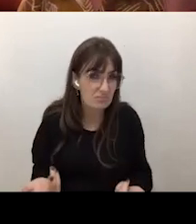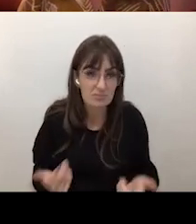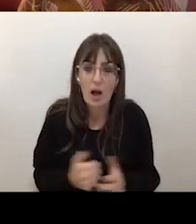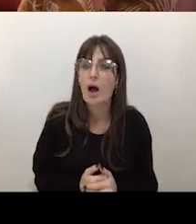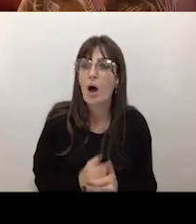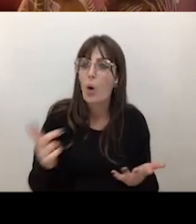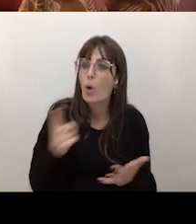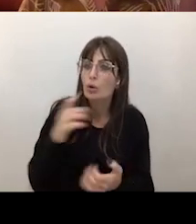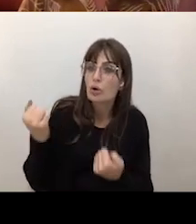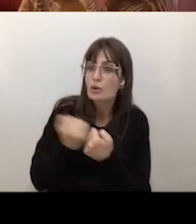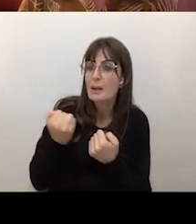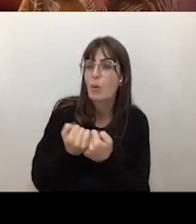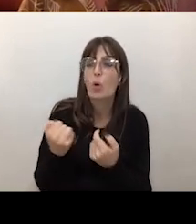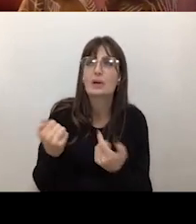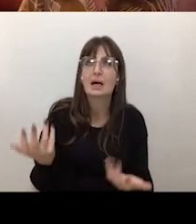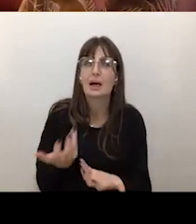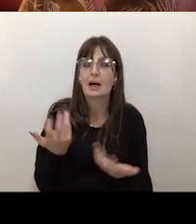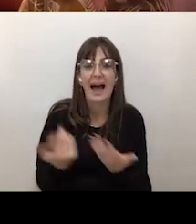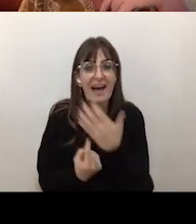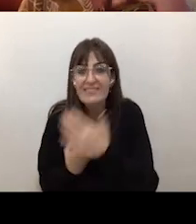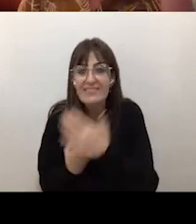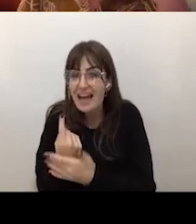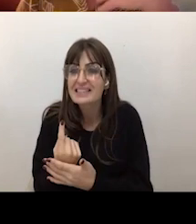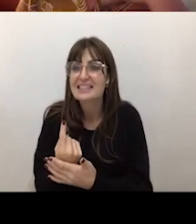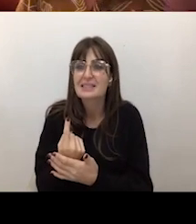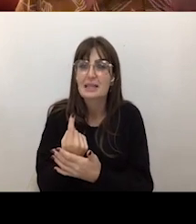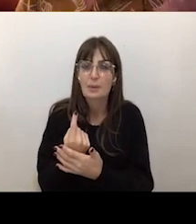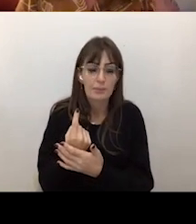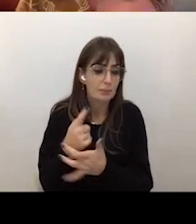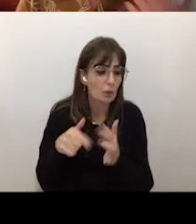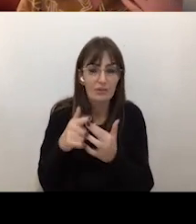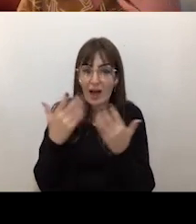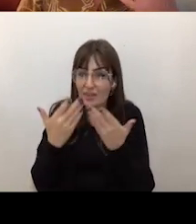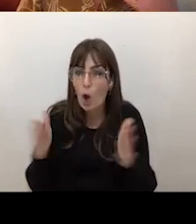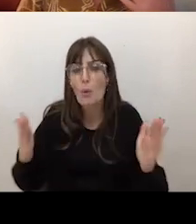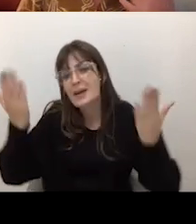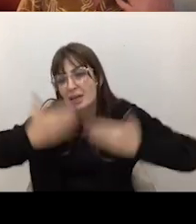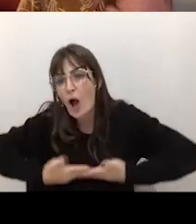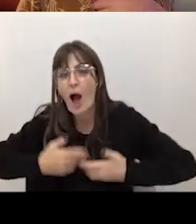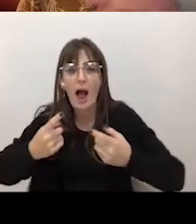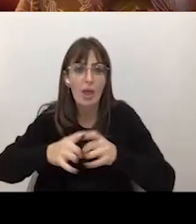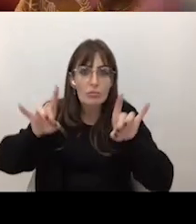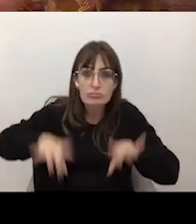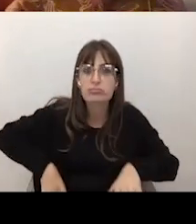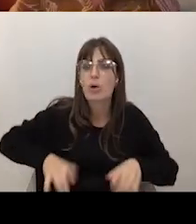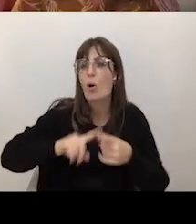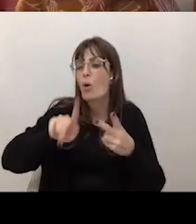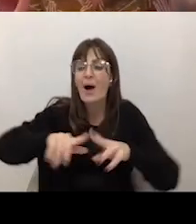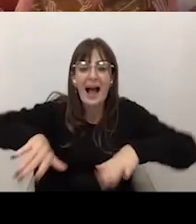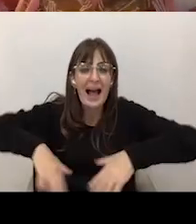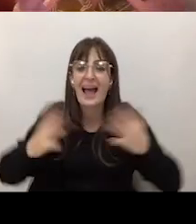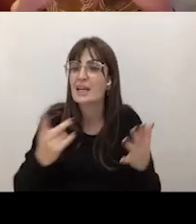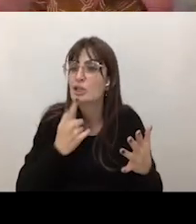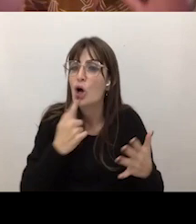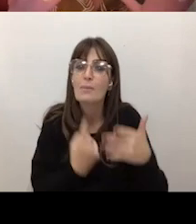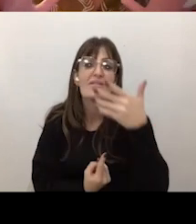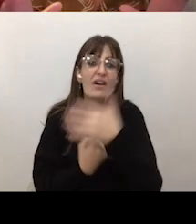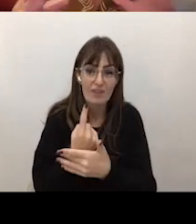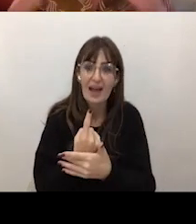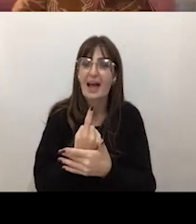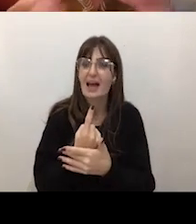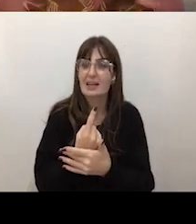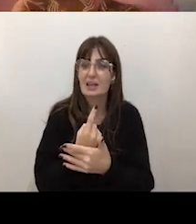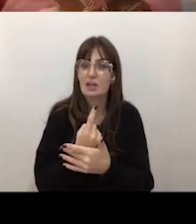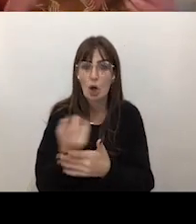kind of support events whether you have an opening night, or any kind of event where you know who